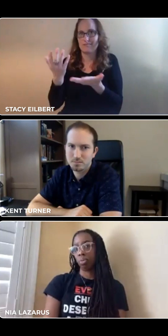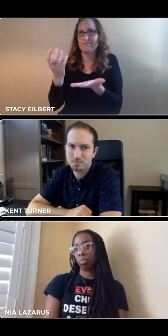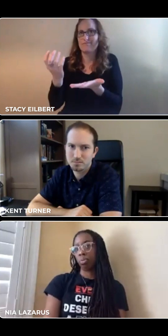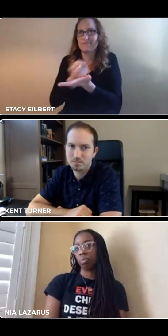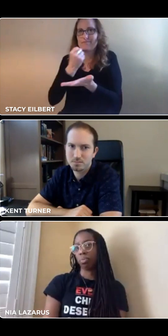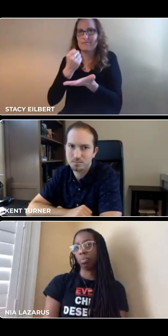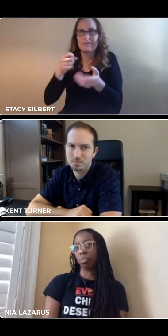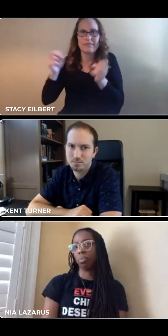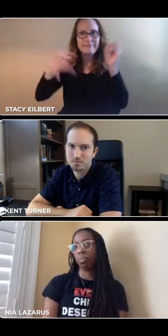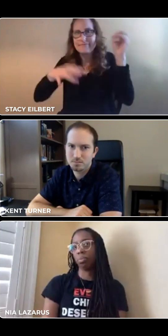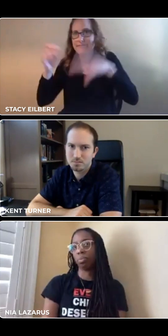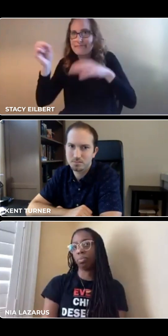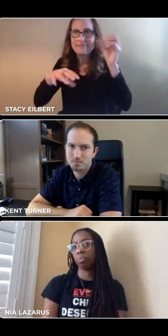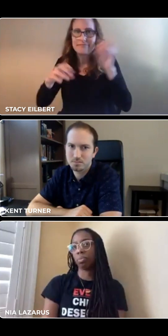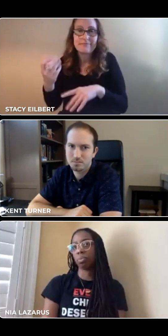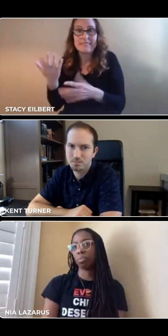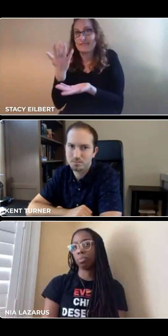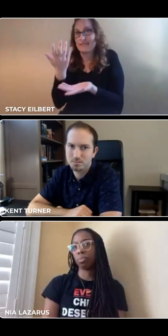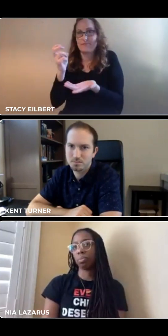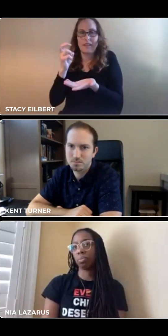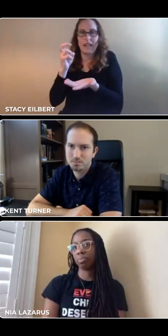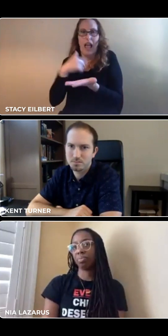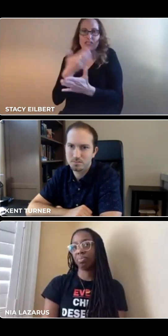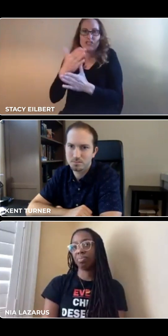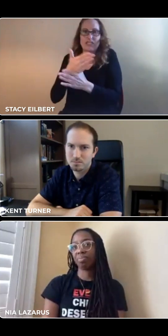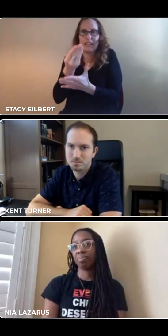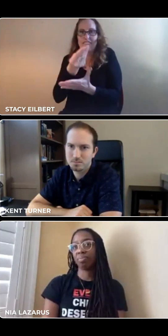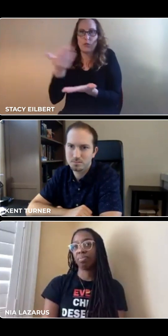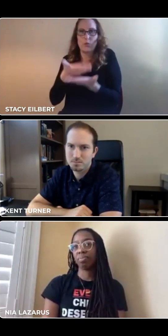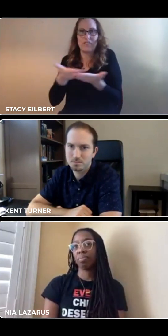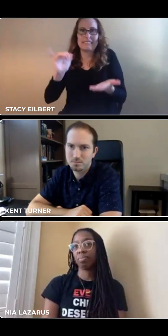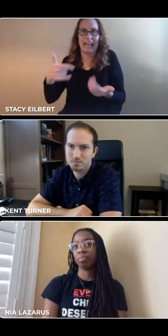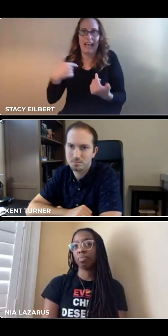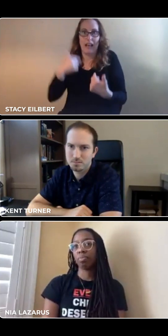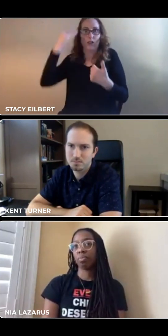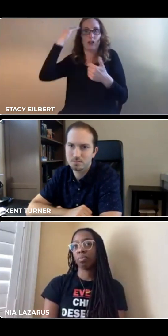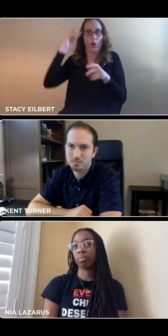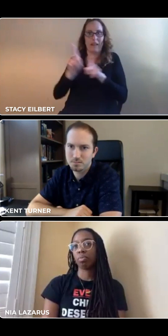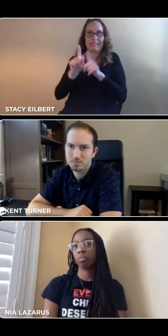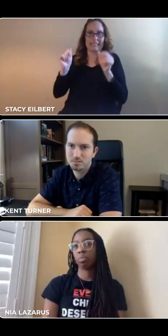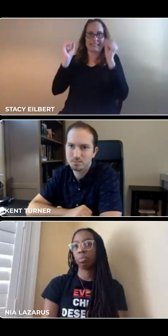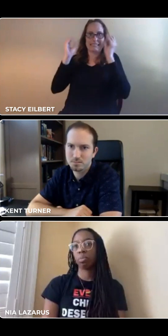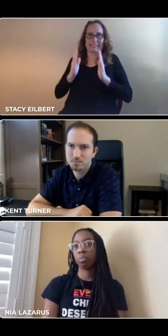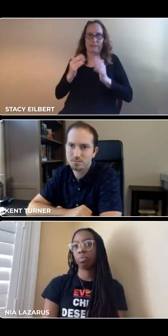be a great time to go ahead and share them. Go ahead. I've shared a few things that I